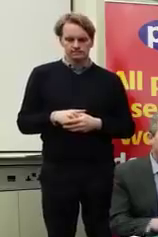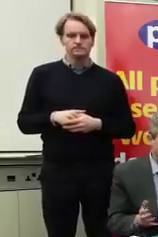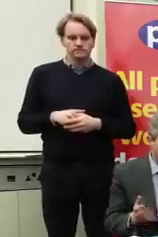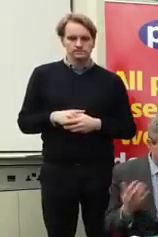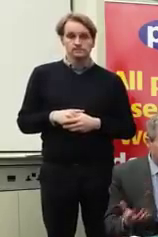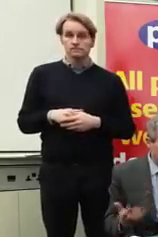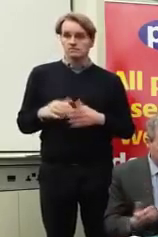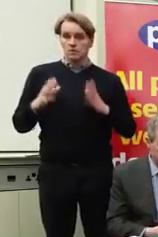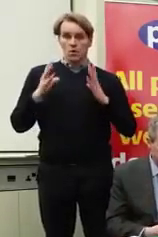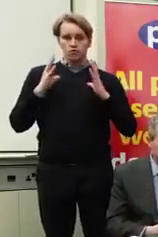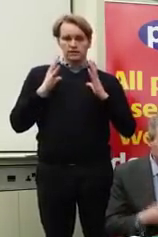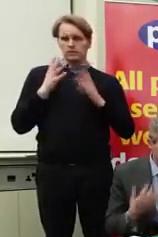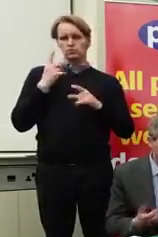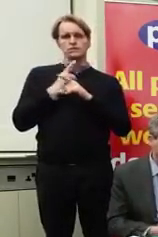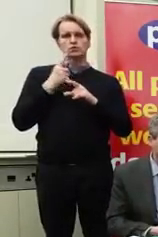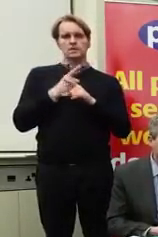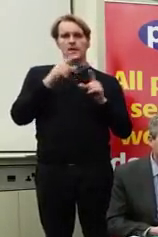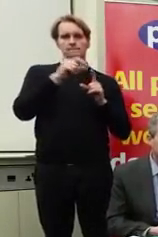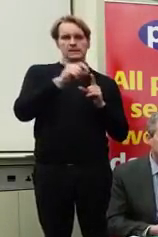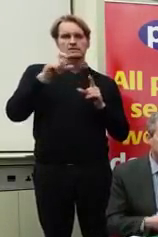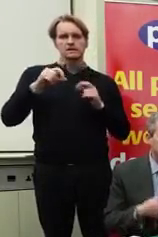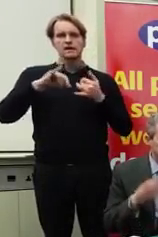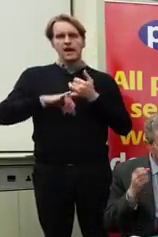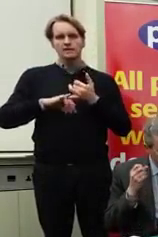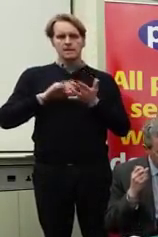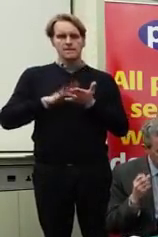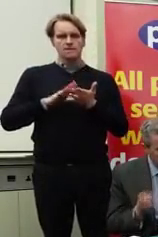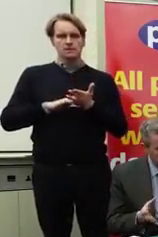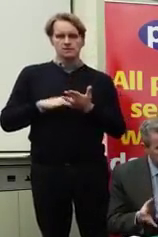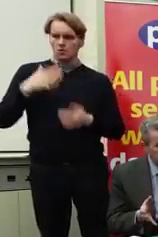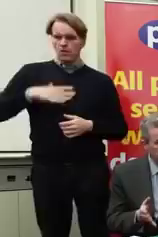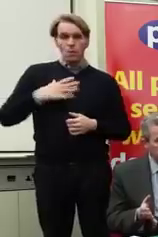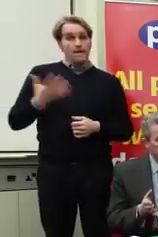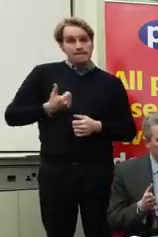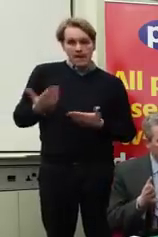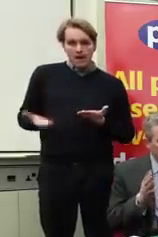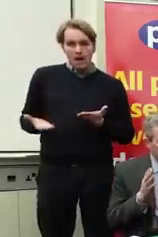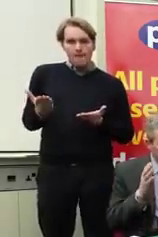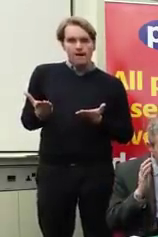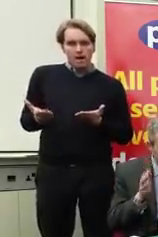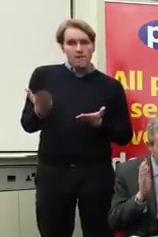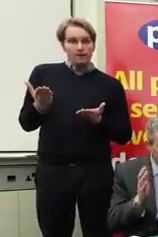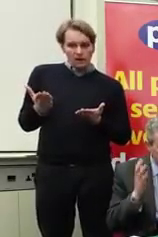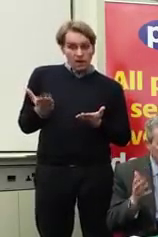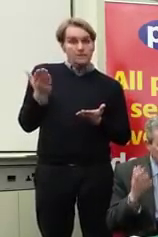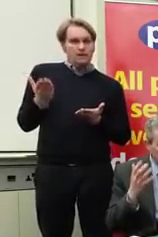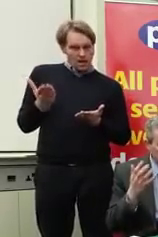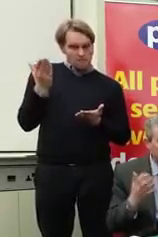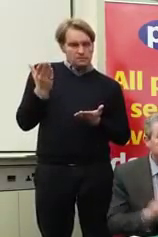talked about our members deserve above the rate of inflation and what you've said we determined to get it but what I think is significant to tell and repeat